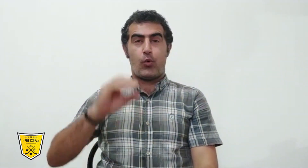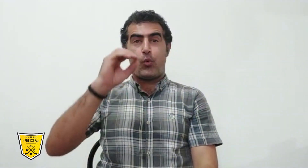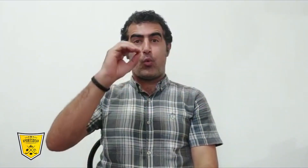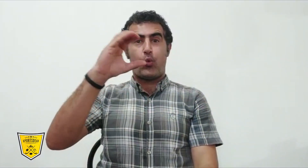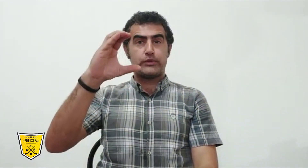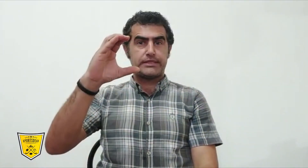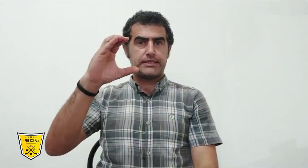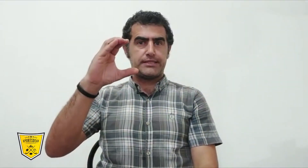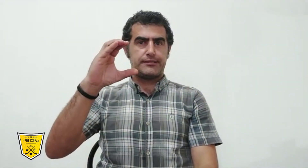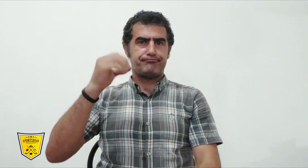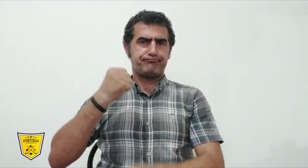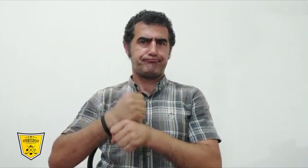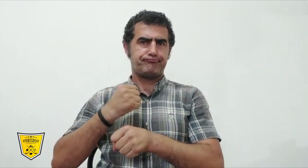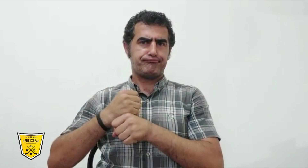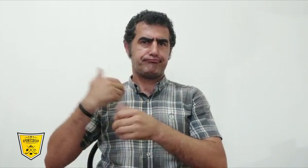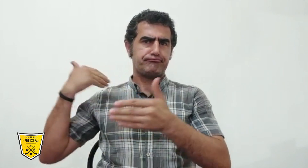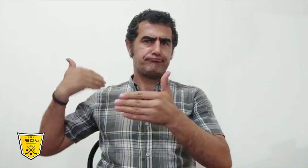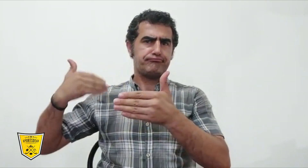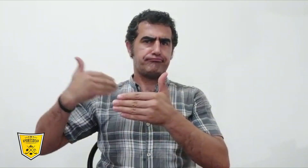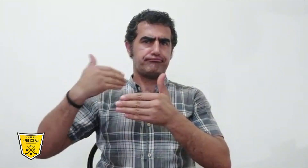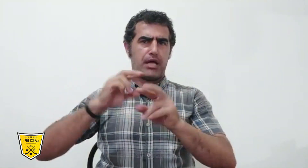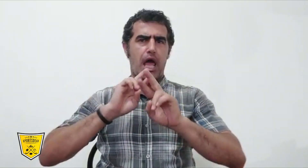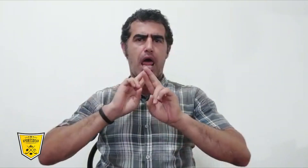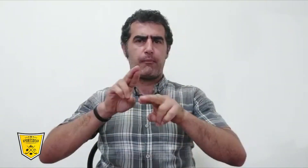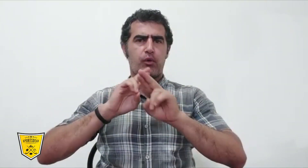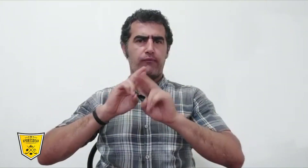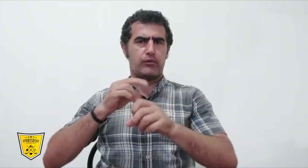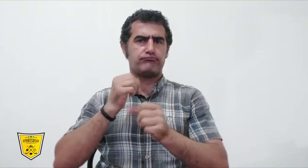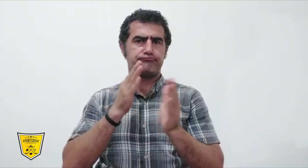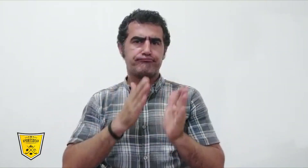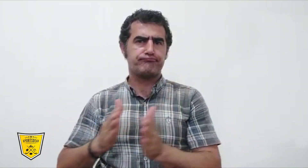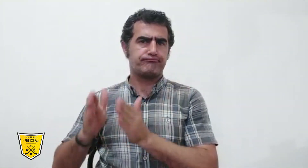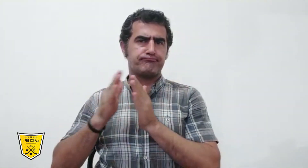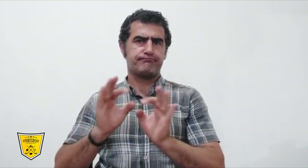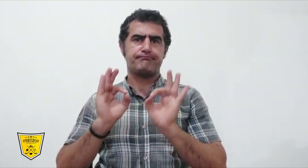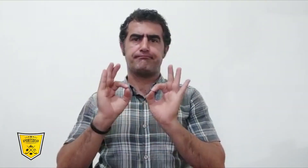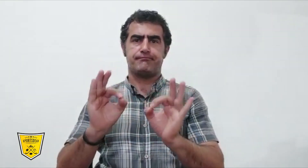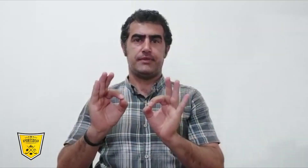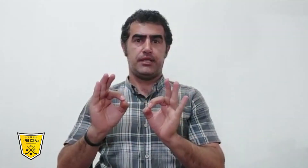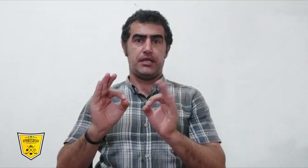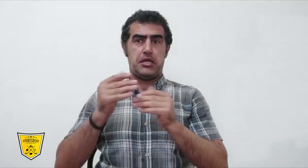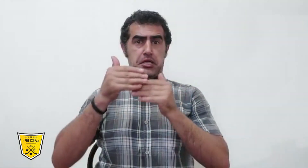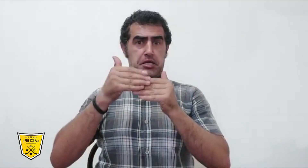the spotlight topics. The Organising Committee